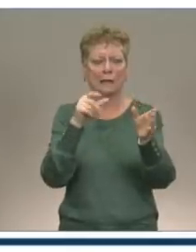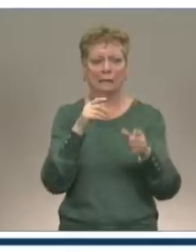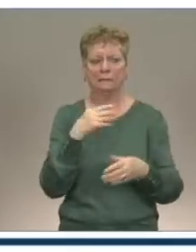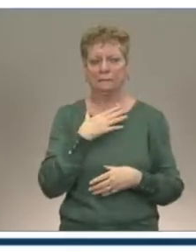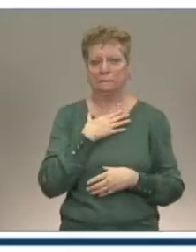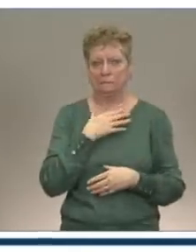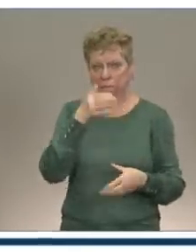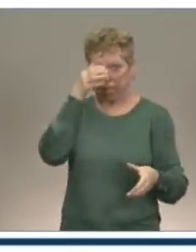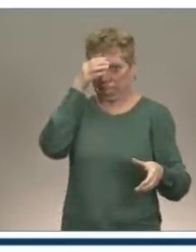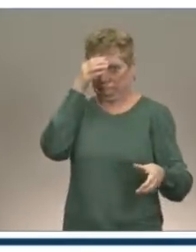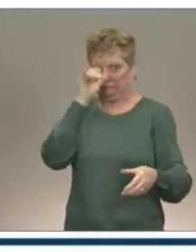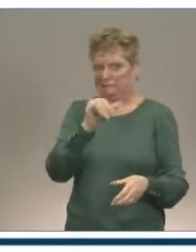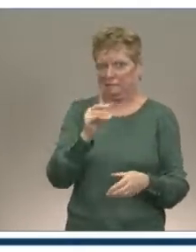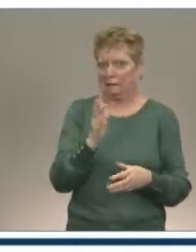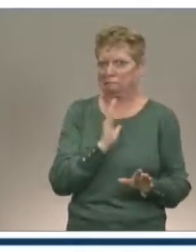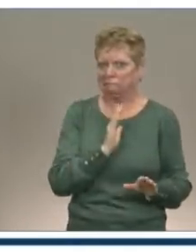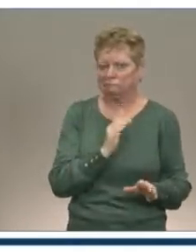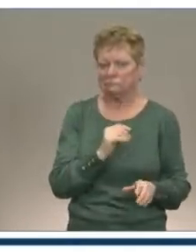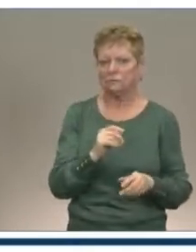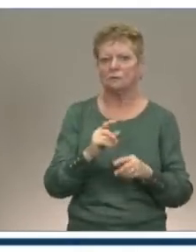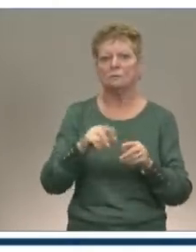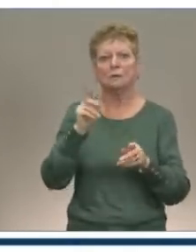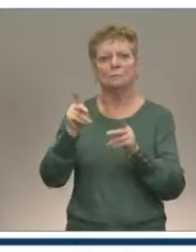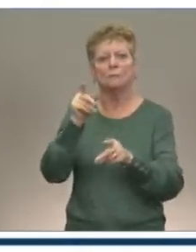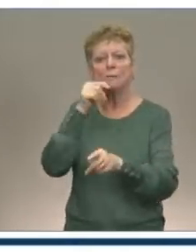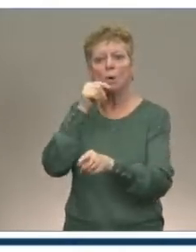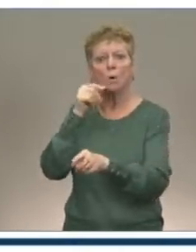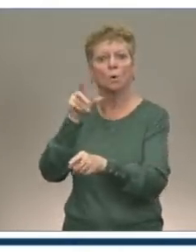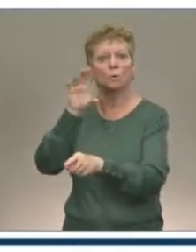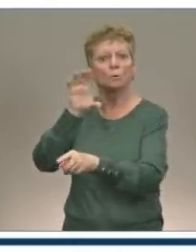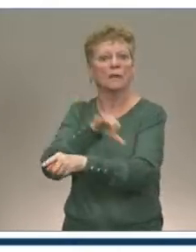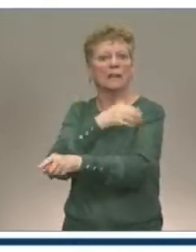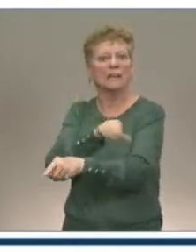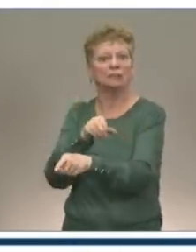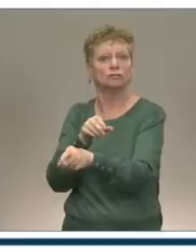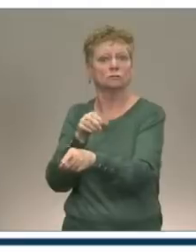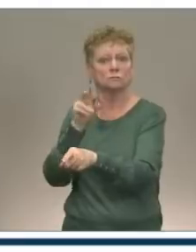the clinicians who were actually treating people and that would be the nova scotia health authority